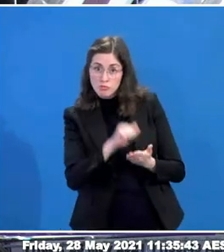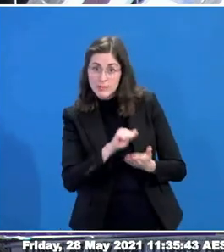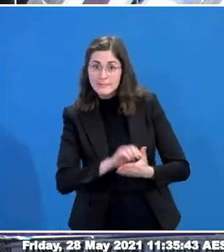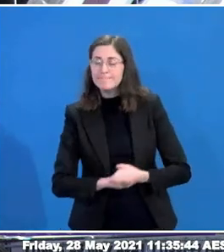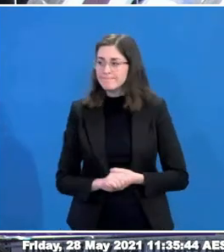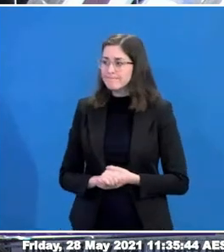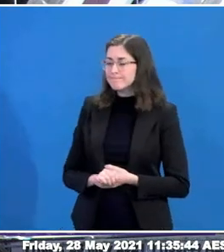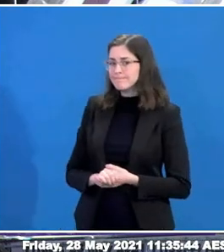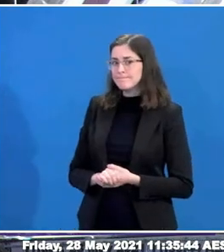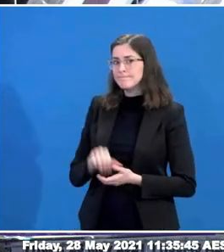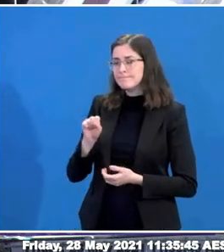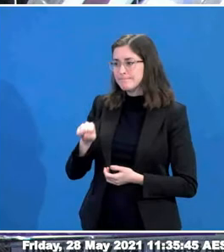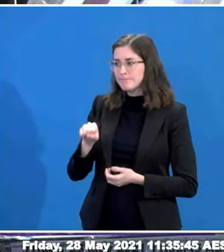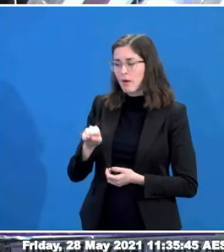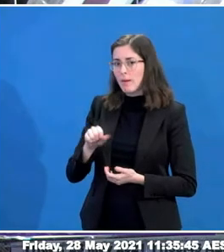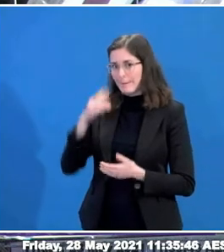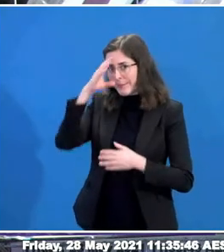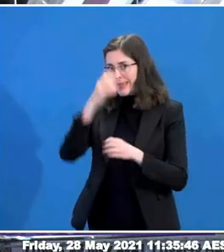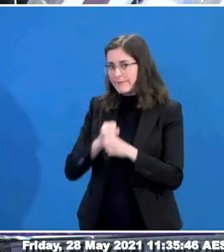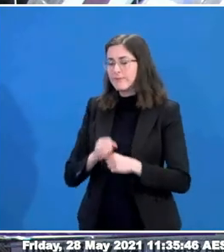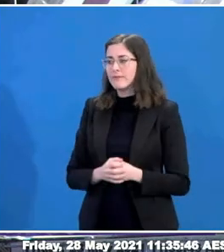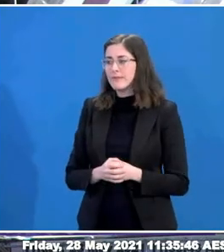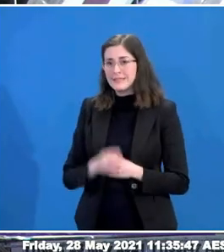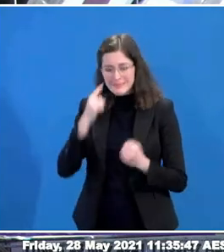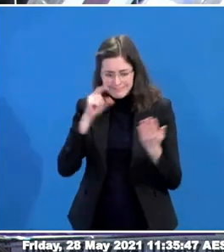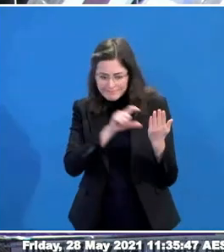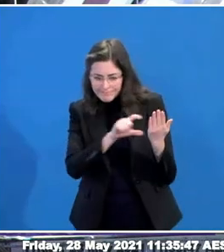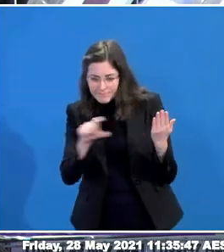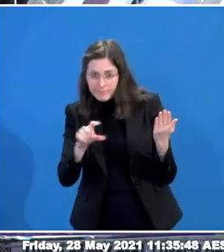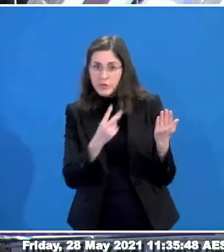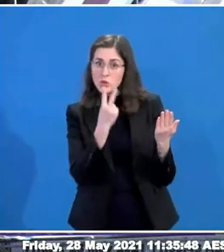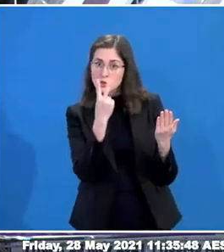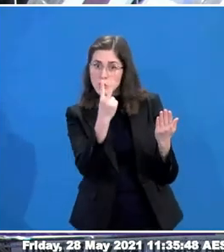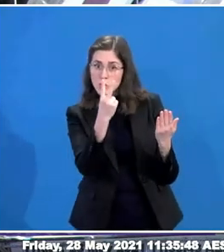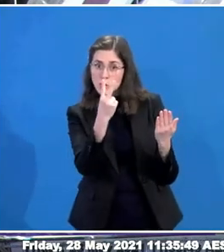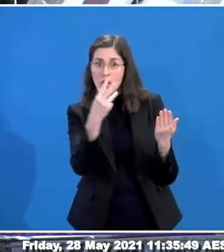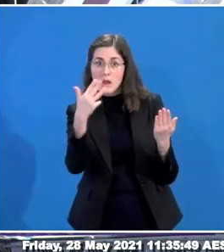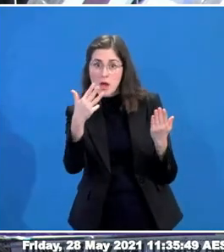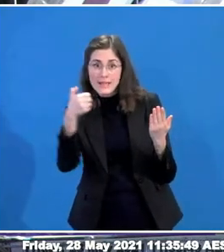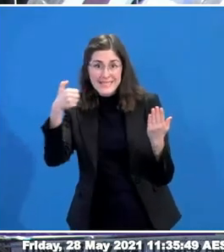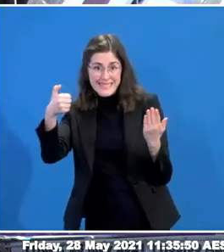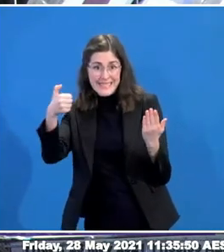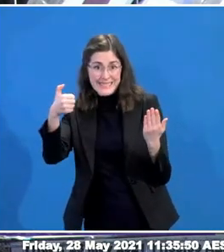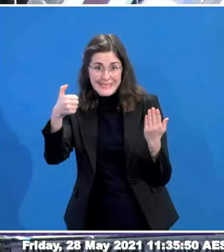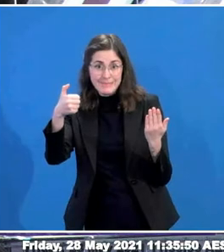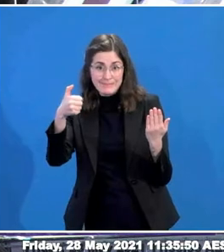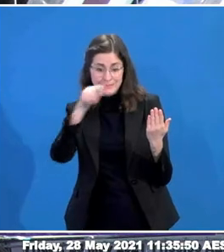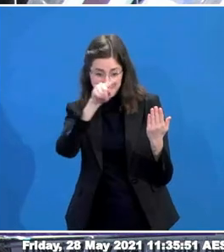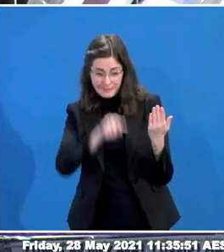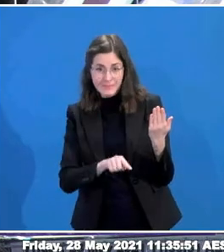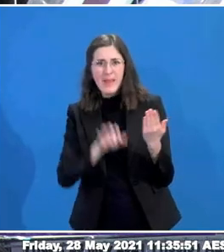You've addressed this at paragraphs 296, page 69 of your